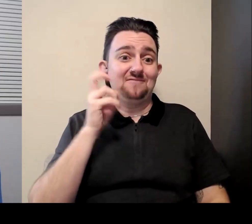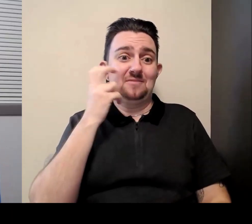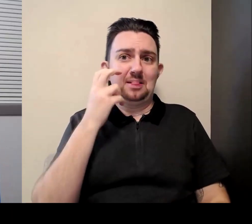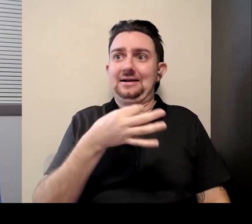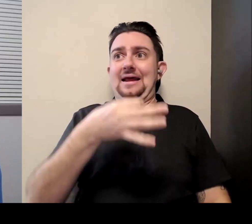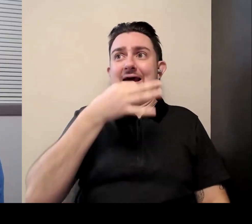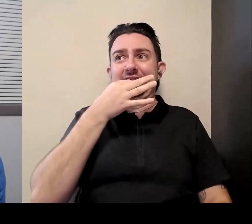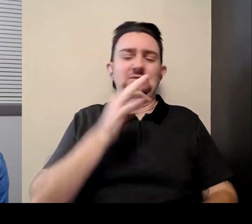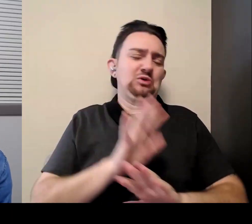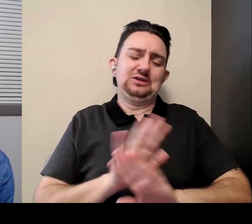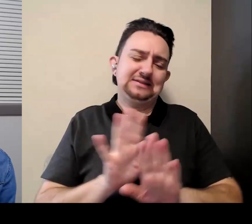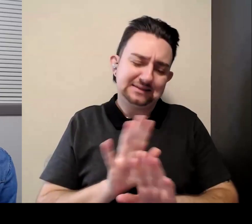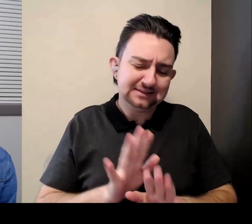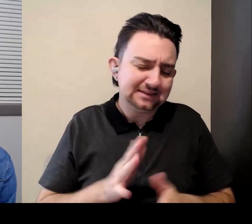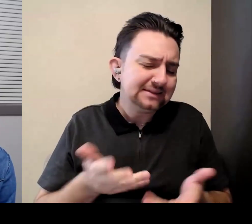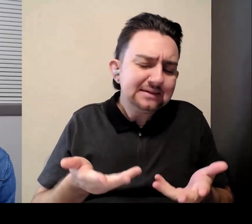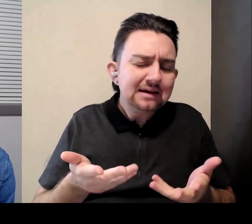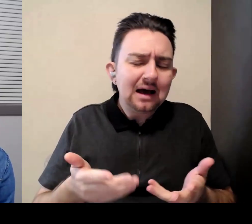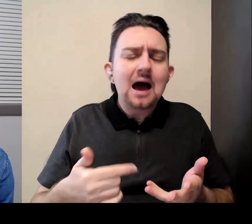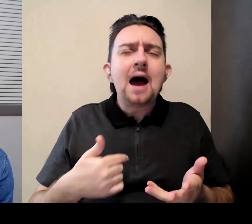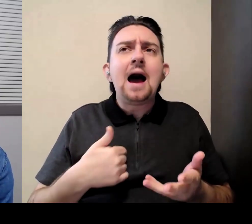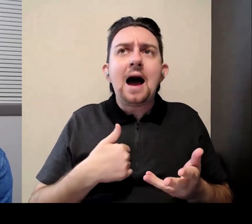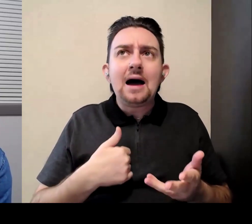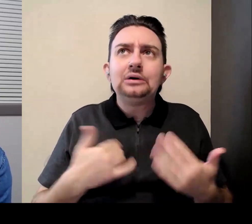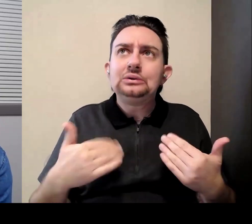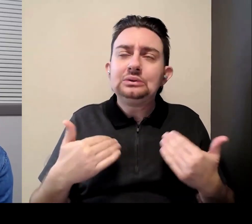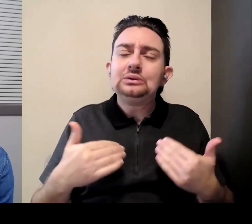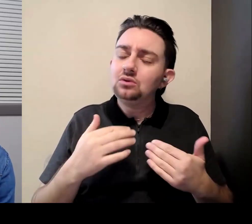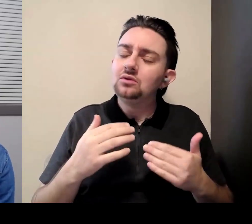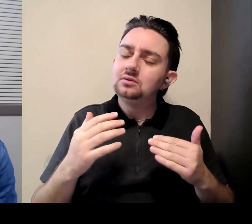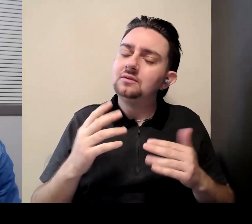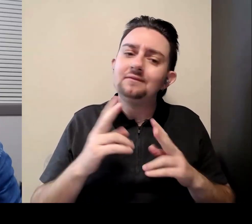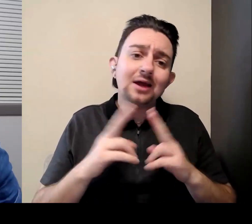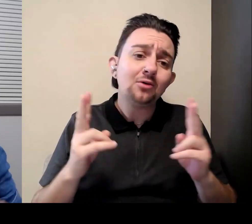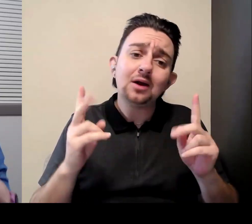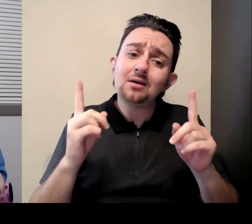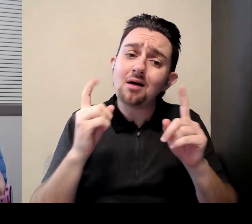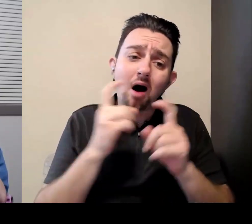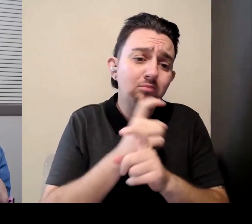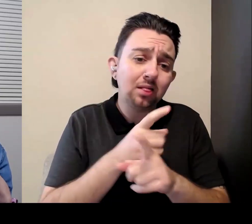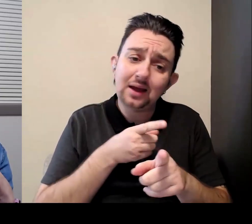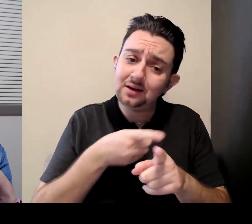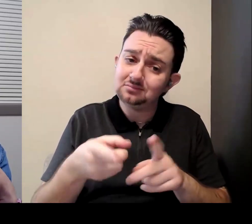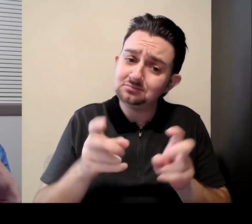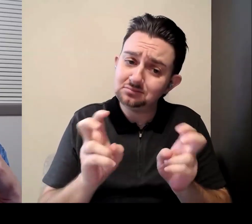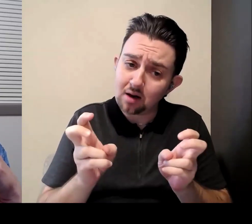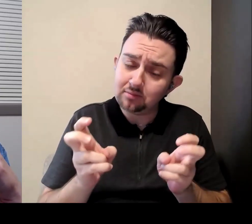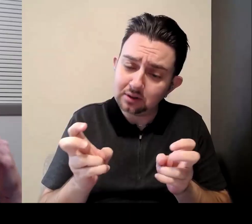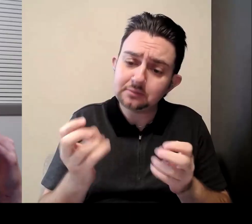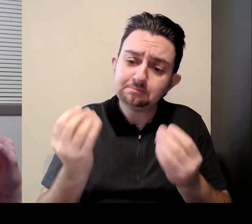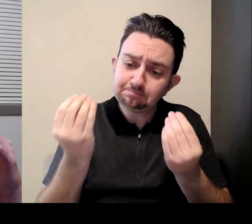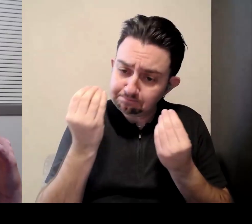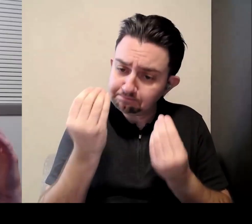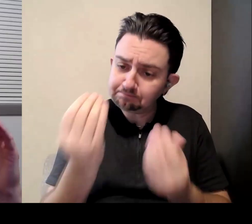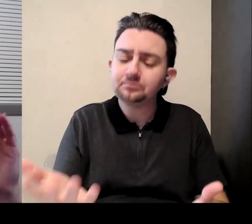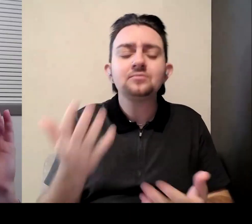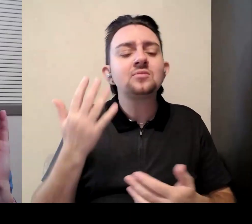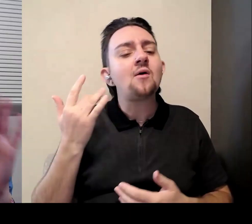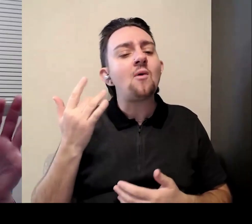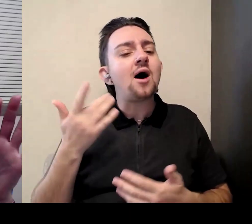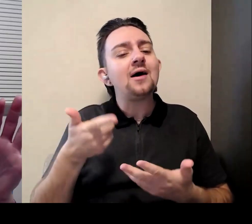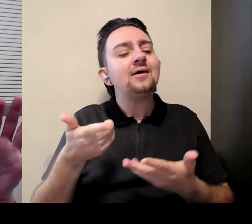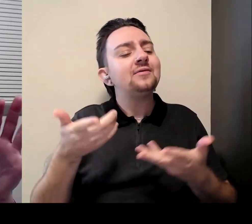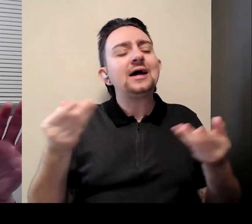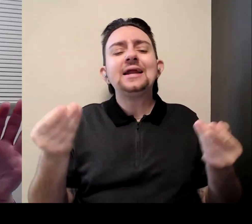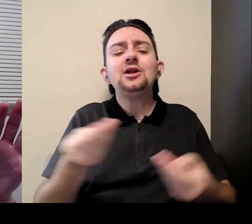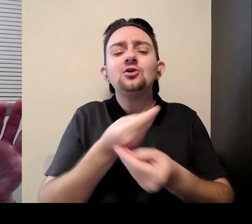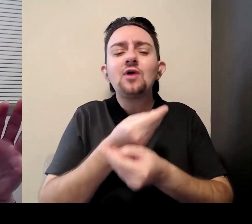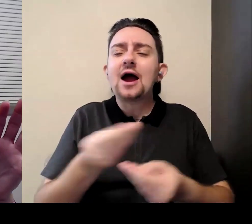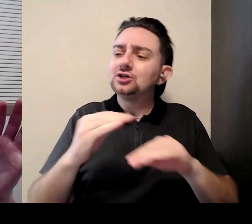This is an extremely complex area because of that interaction between vision loss and hearing loss.